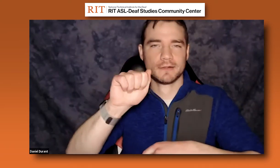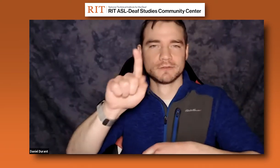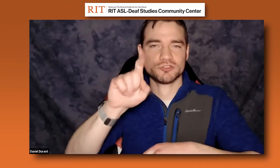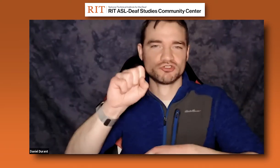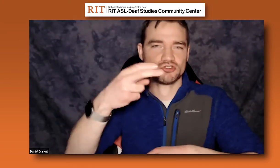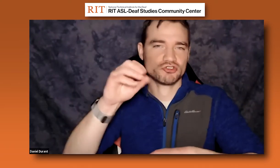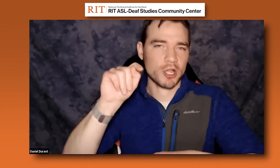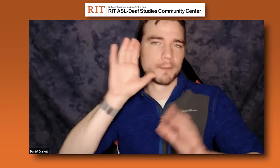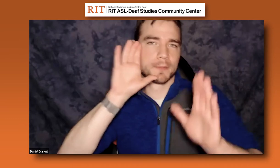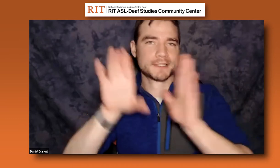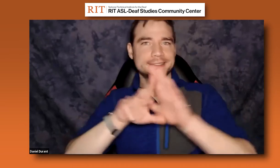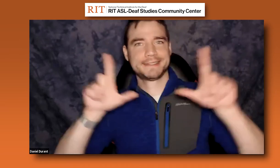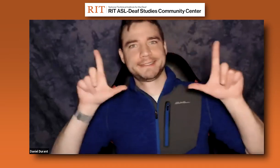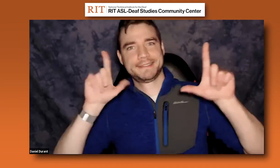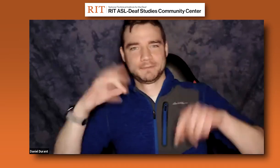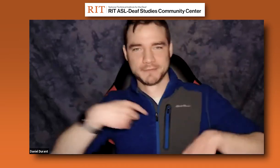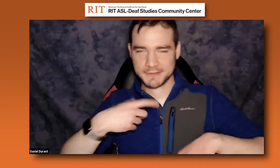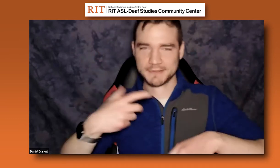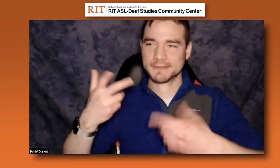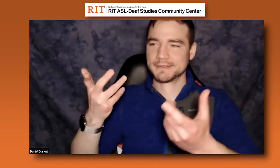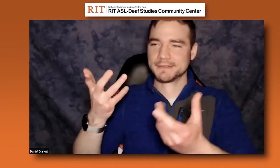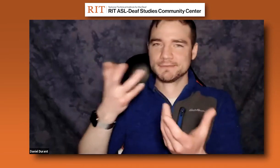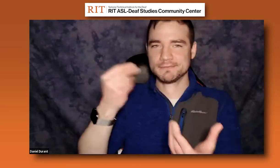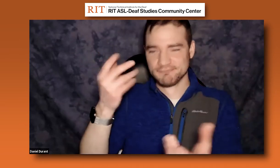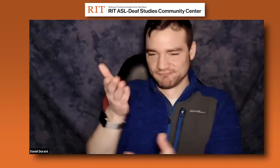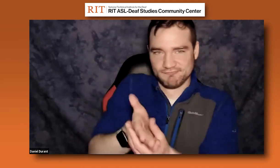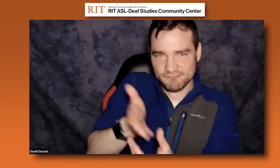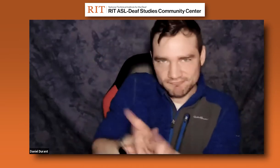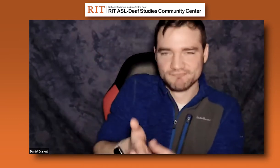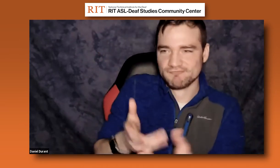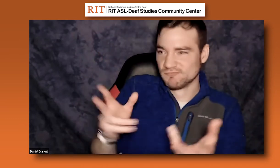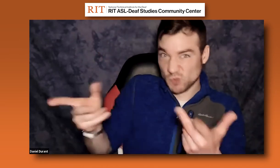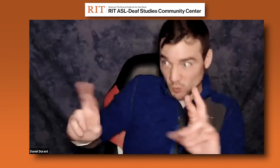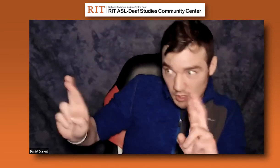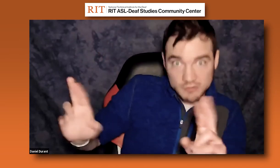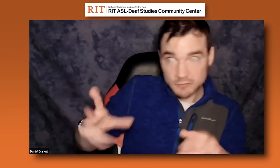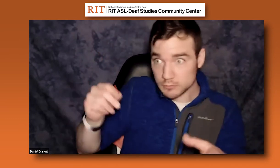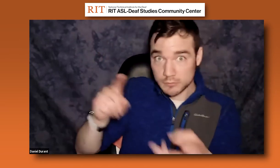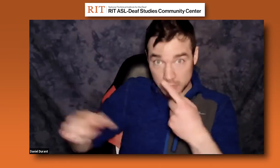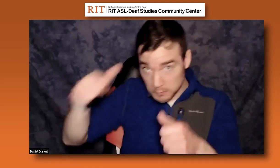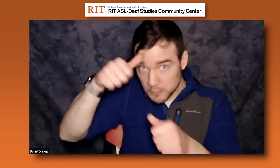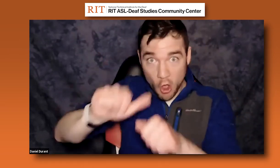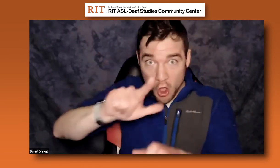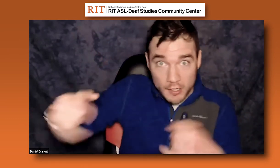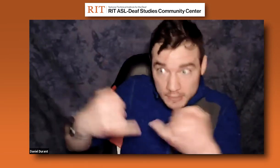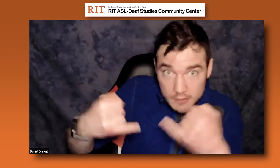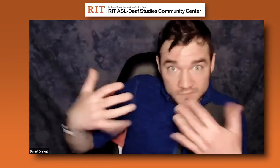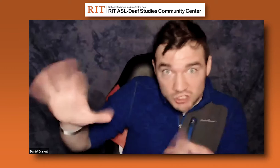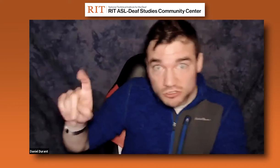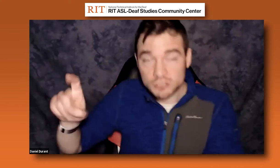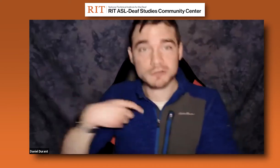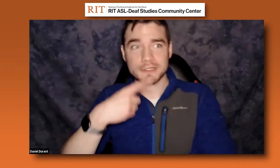Do you have your head shot all ready?" And I did. Asked, "Do you have all your lines down?"